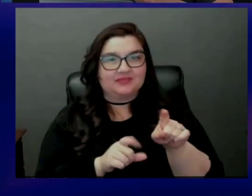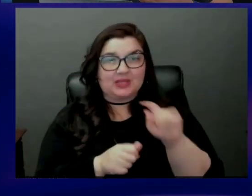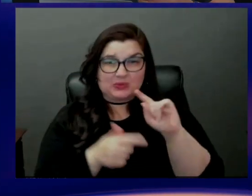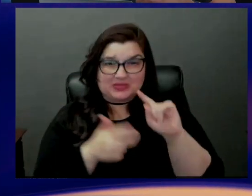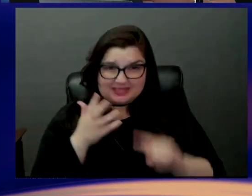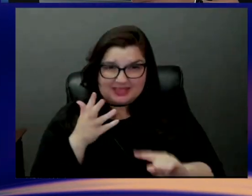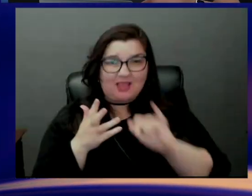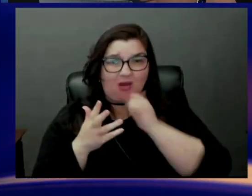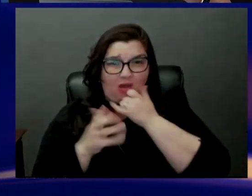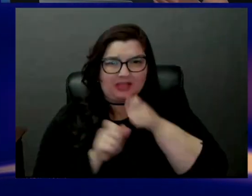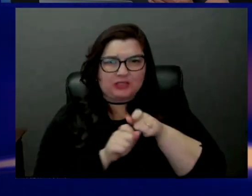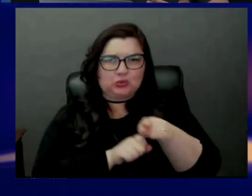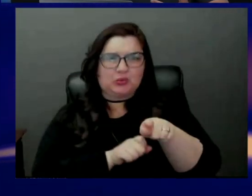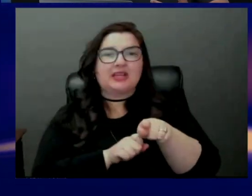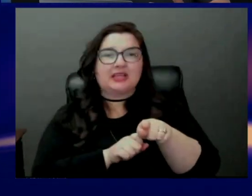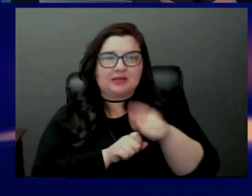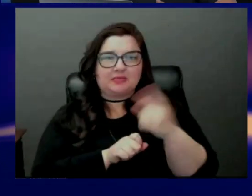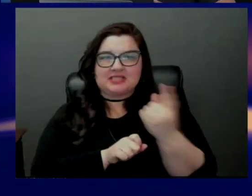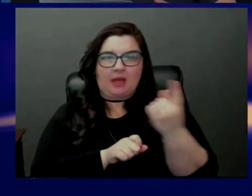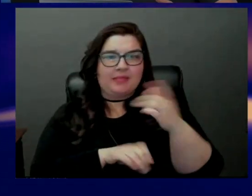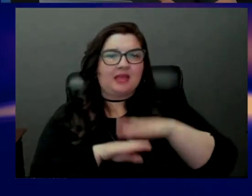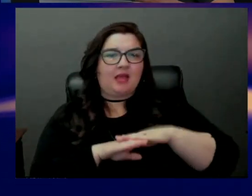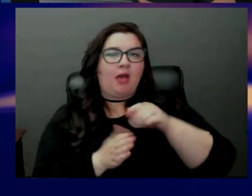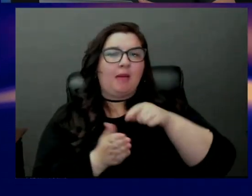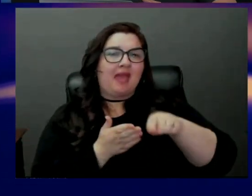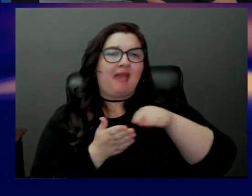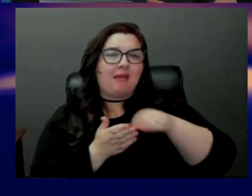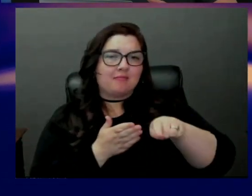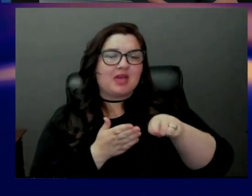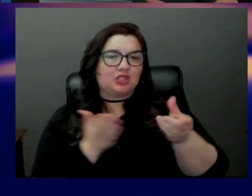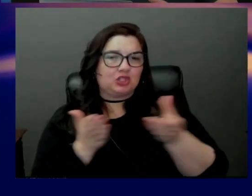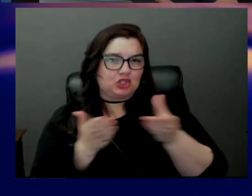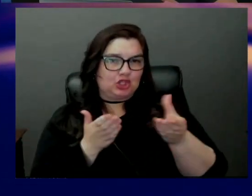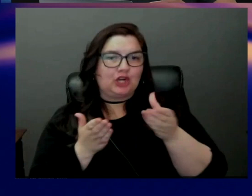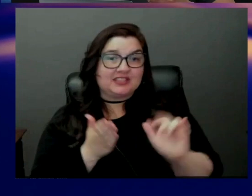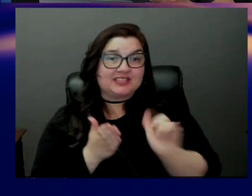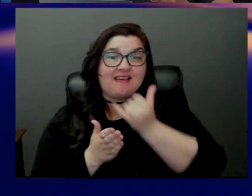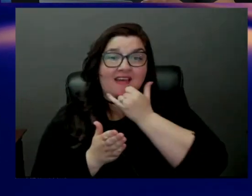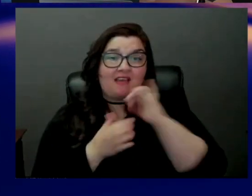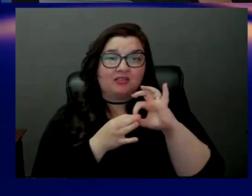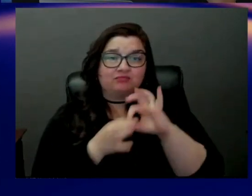by something on my payment service. And so this errors on the payment service actually propagated up